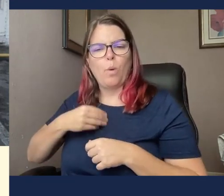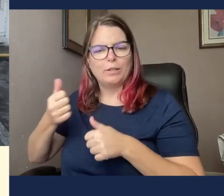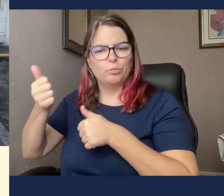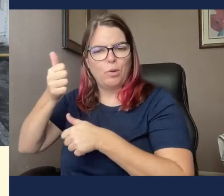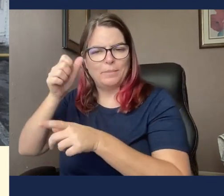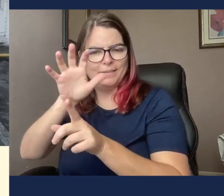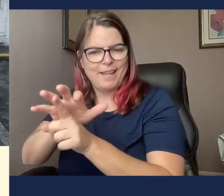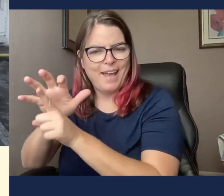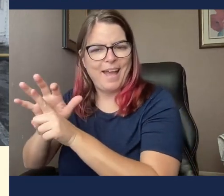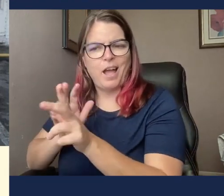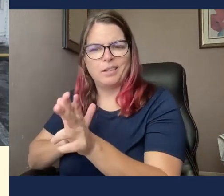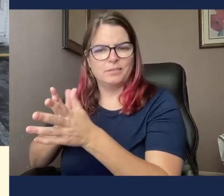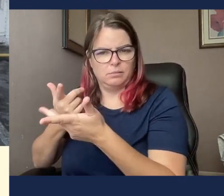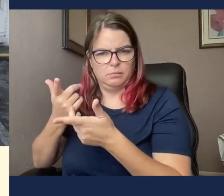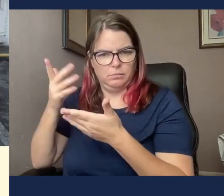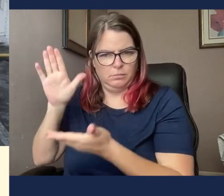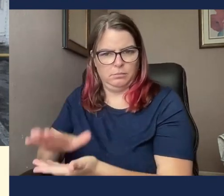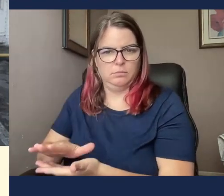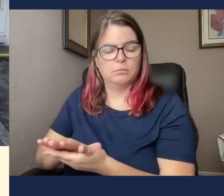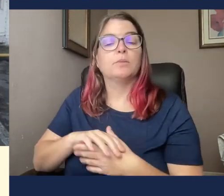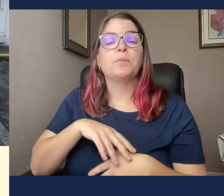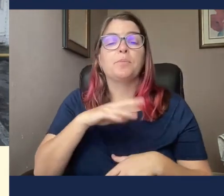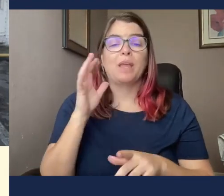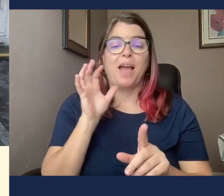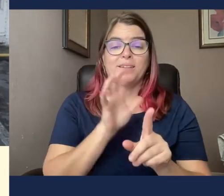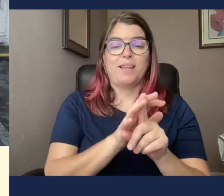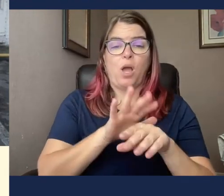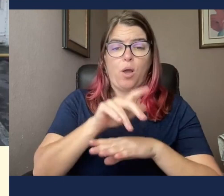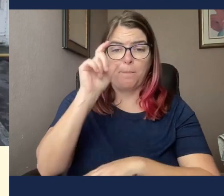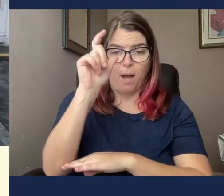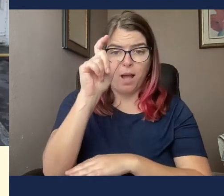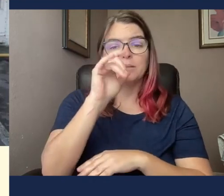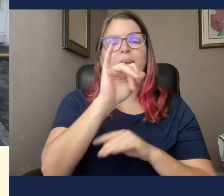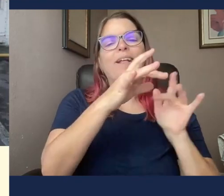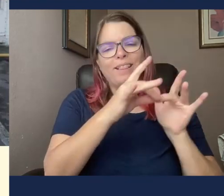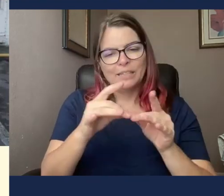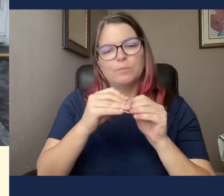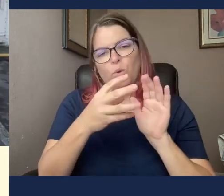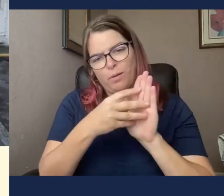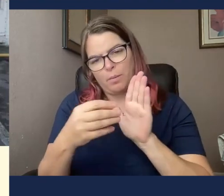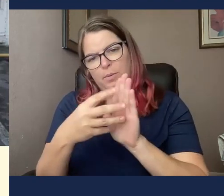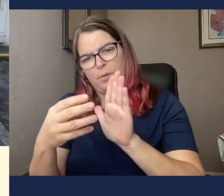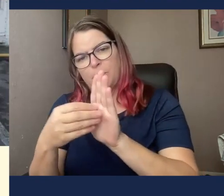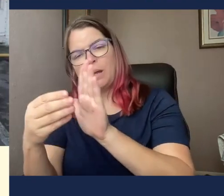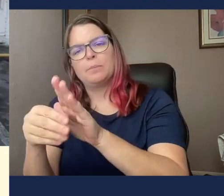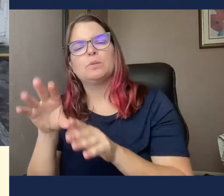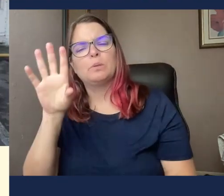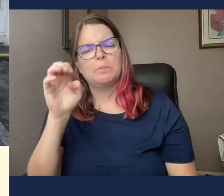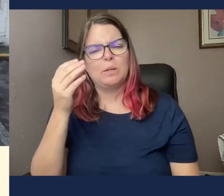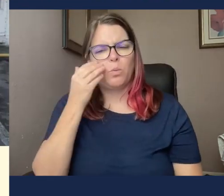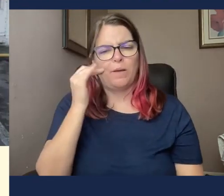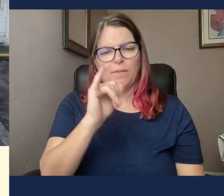we're seeing in the public square and how people are portrayed. In the case of Muslims and Islam, it's